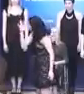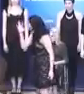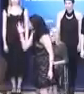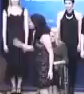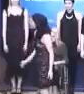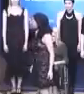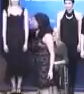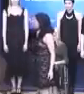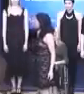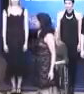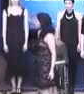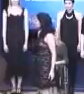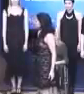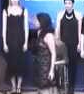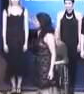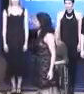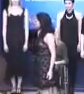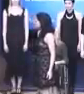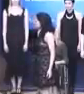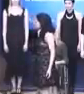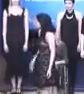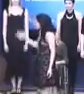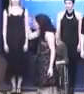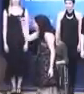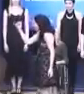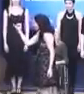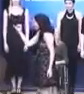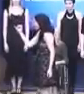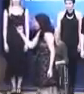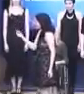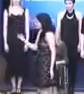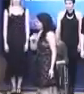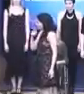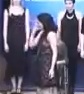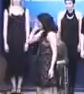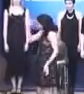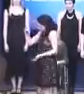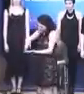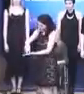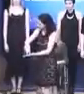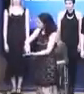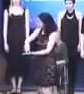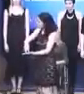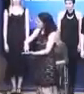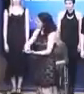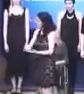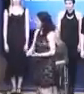[Wendla] Mama- [Wendla’s Mom] You. Will. Drive. Me. Mad. [Wendla] Why? I’ll kneel at your feet.